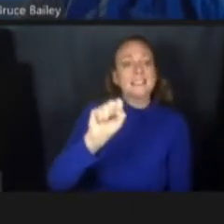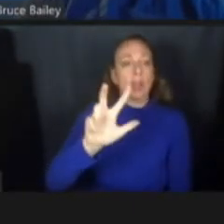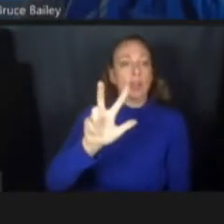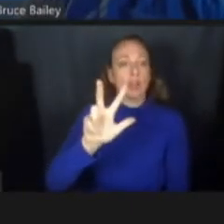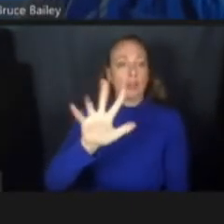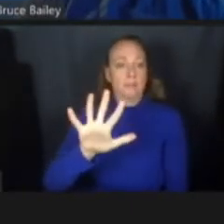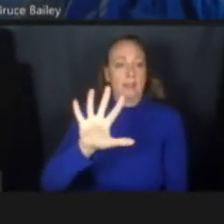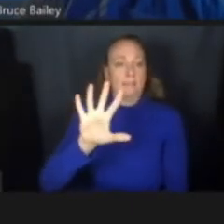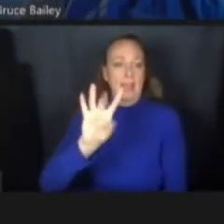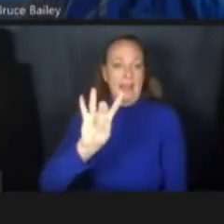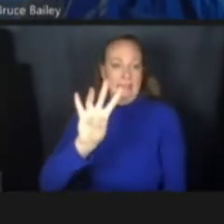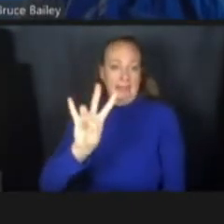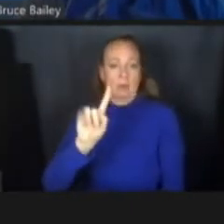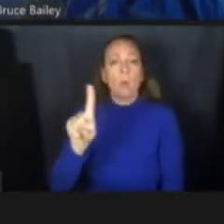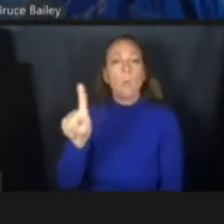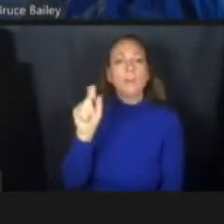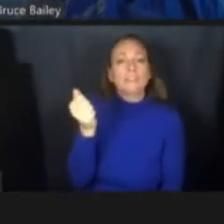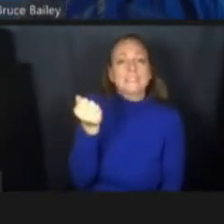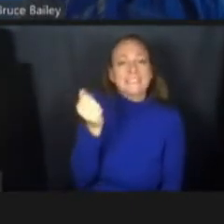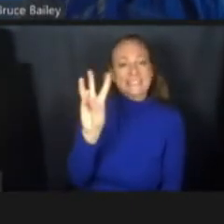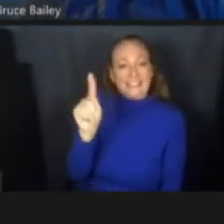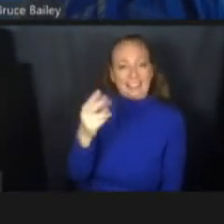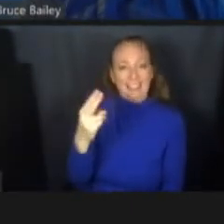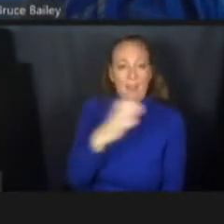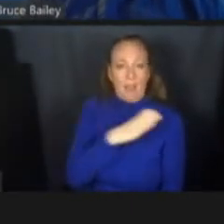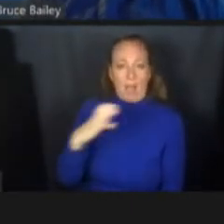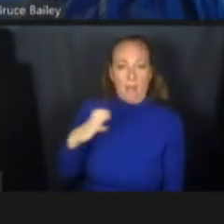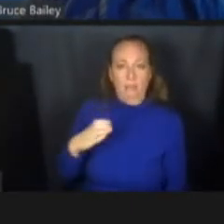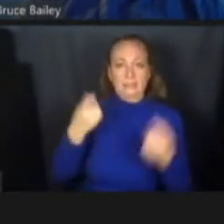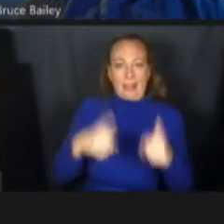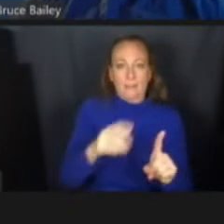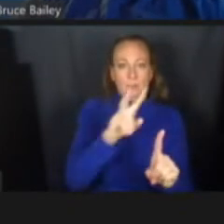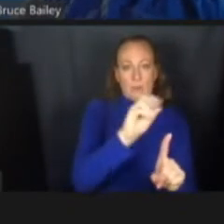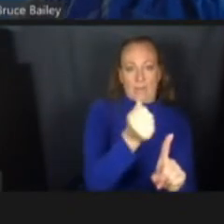which ran from 2019 to 2020. The full text to the bill may be found